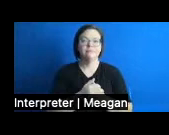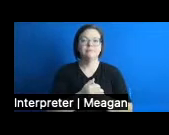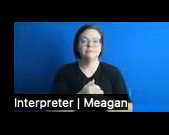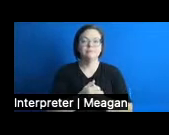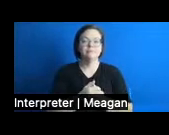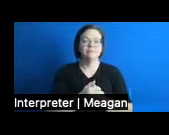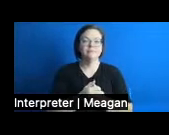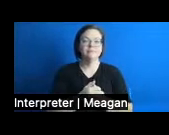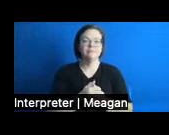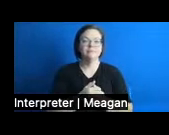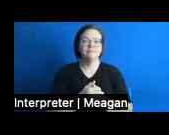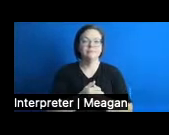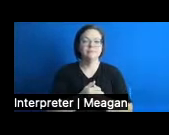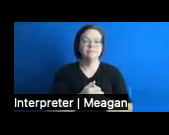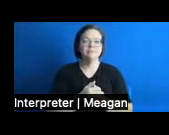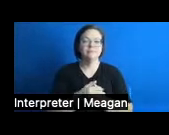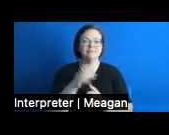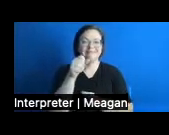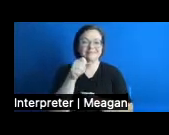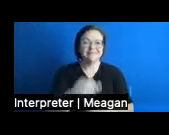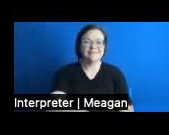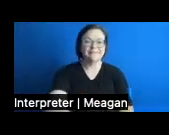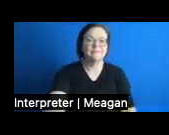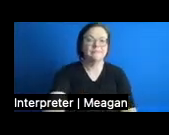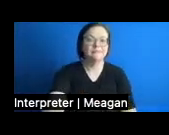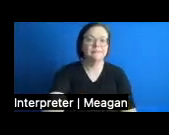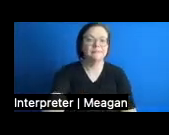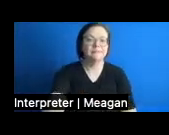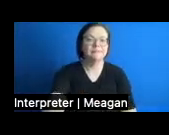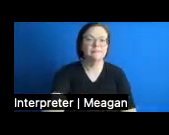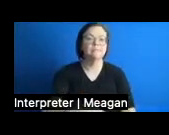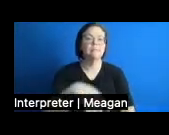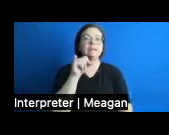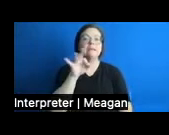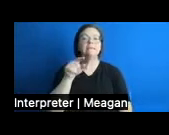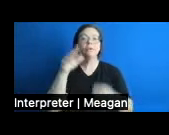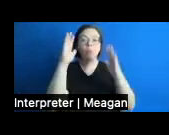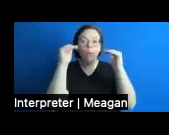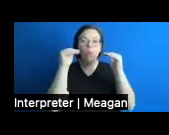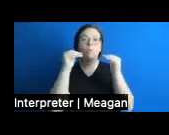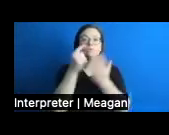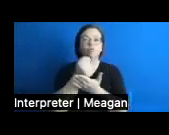If you are—yes, exactly. And if you are hoping for transcription, we are using something